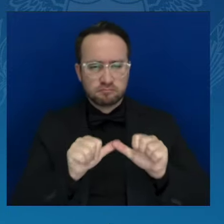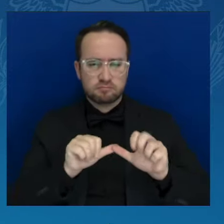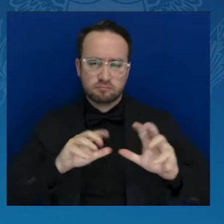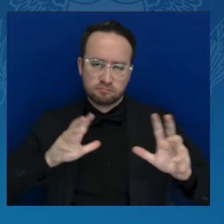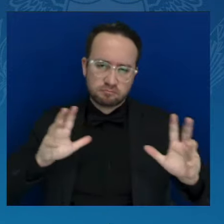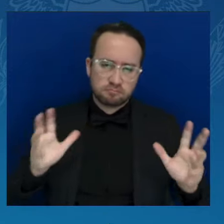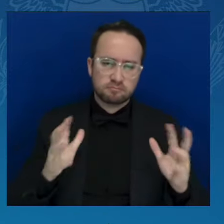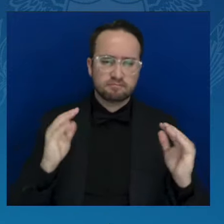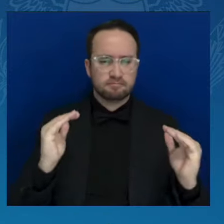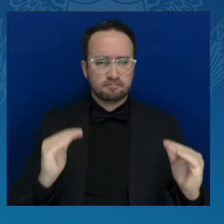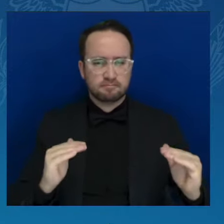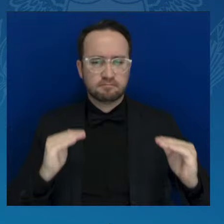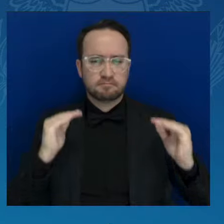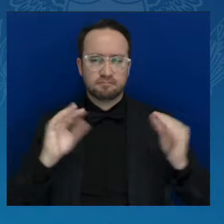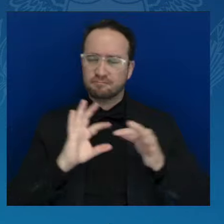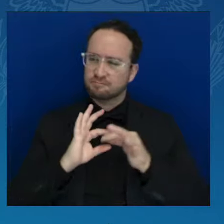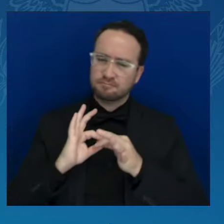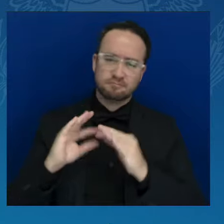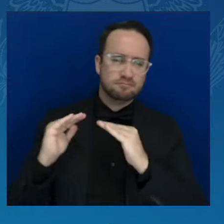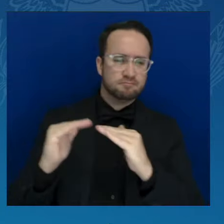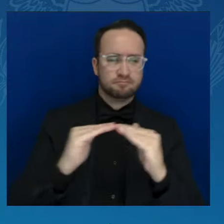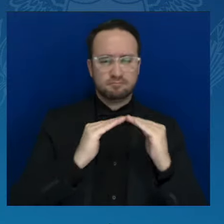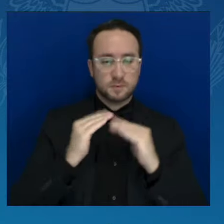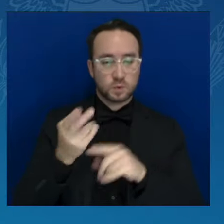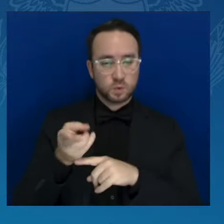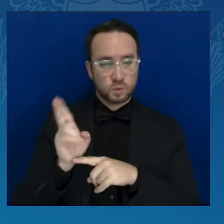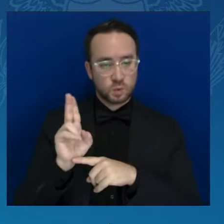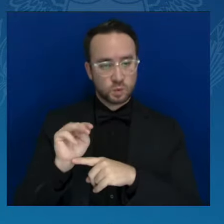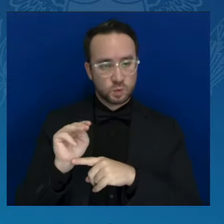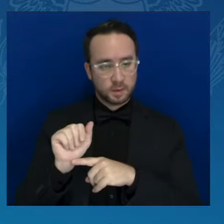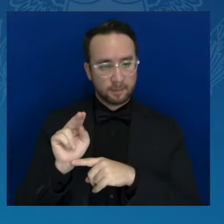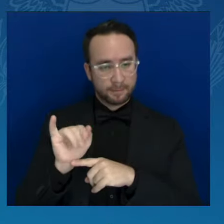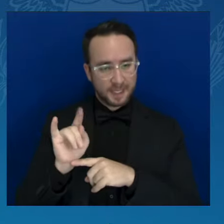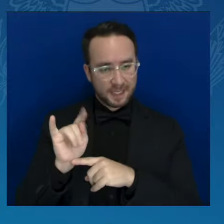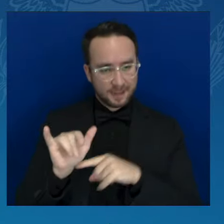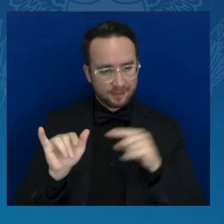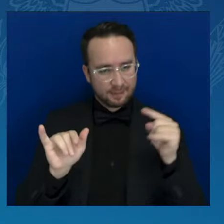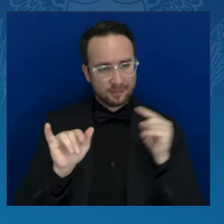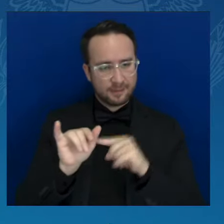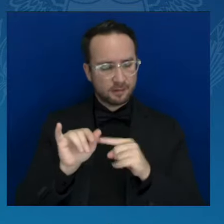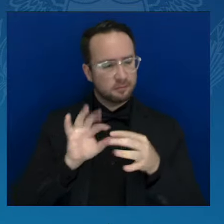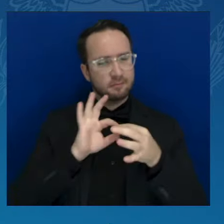national security, commercial and international space equities in a cohesive fashion.